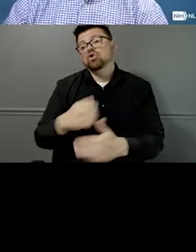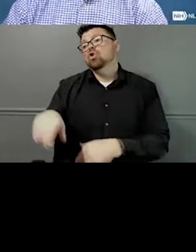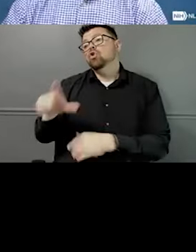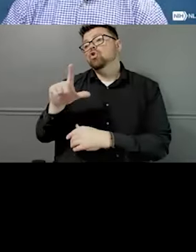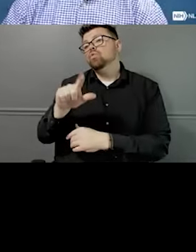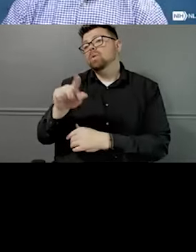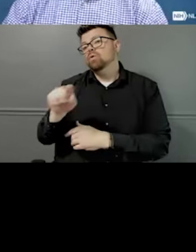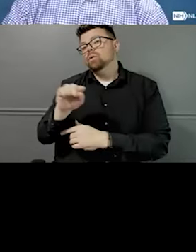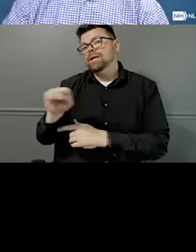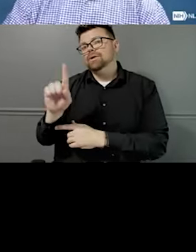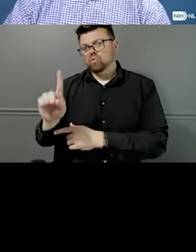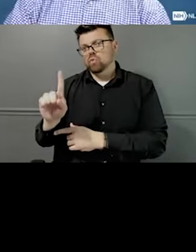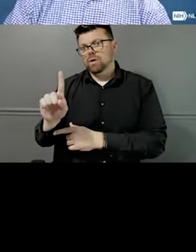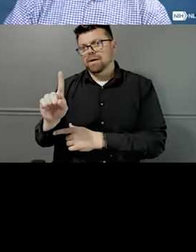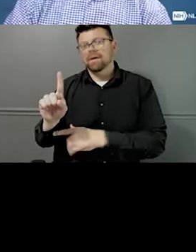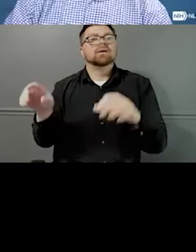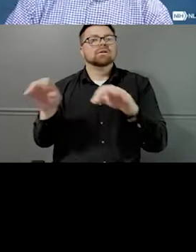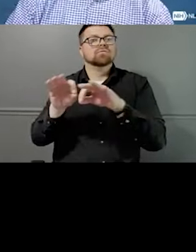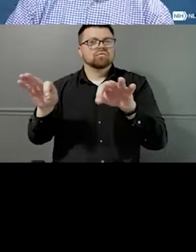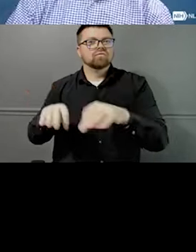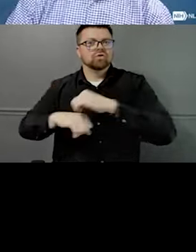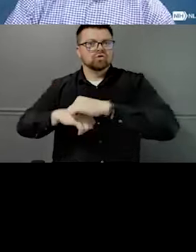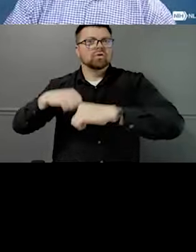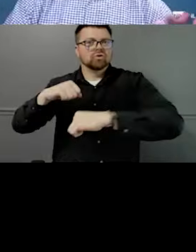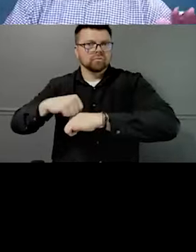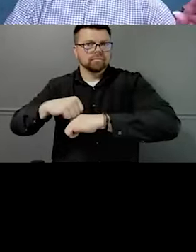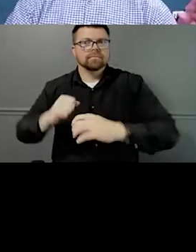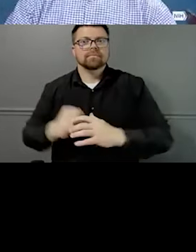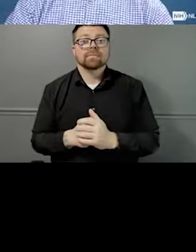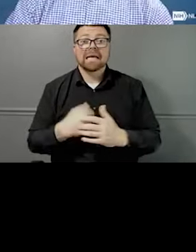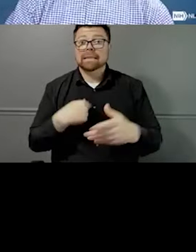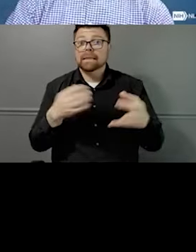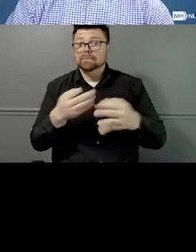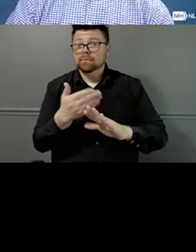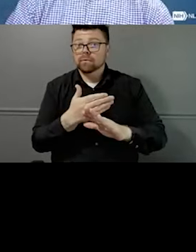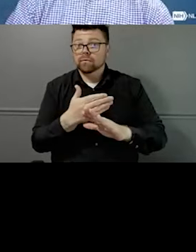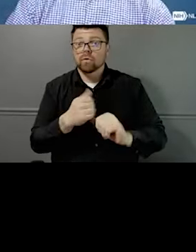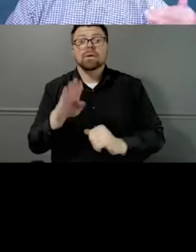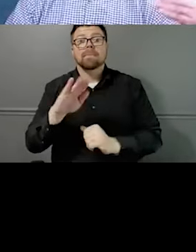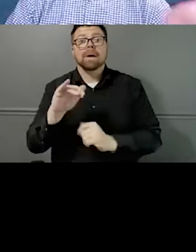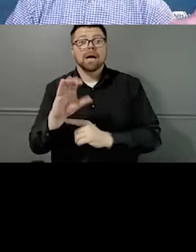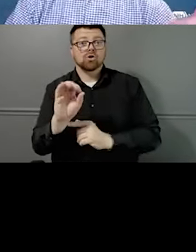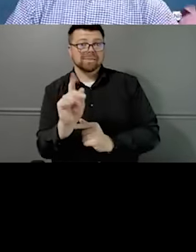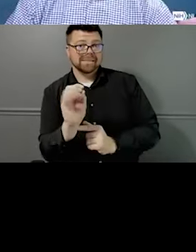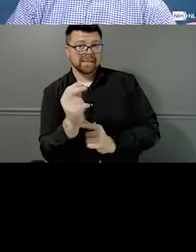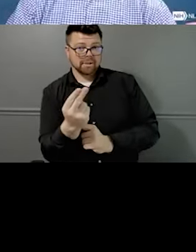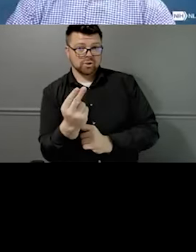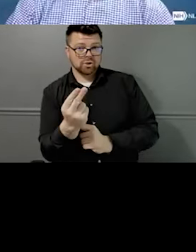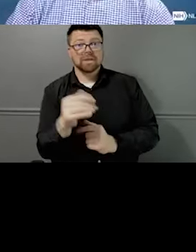As I explained for the biographical sketches, there's some information in there,